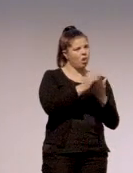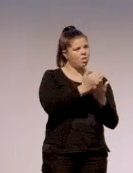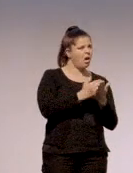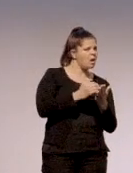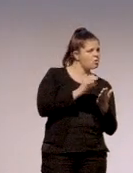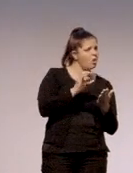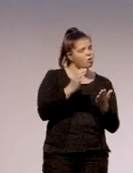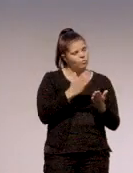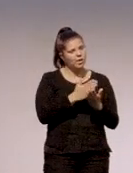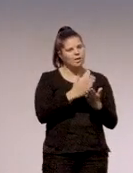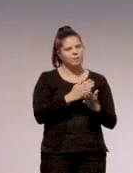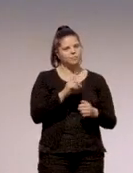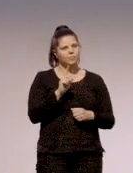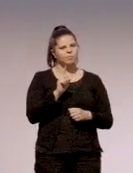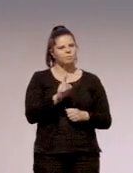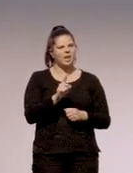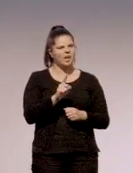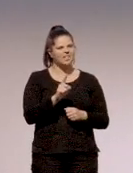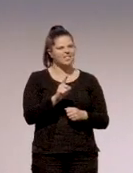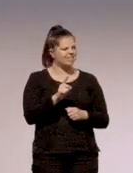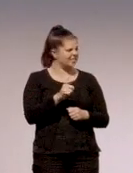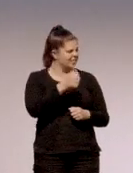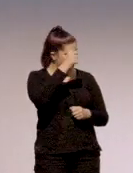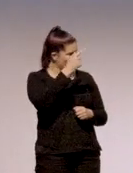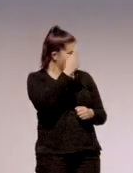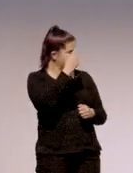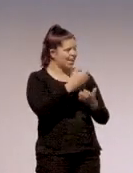Is there any fuel or ammunition I can bring back to my organization to